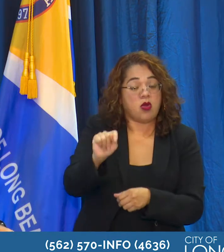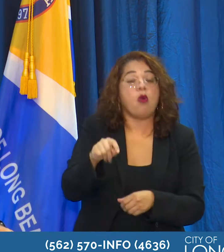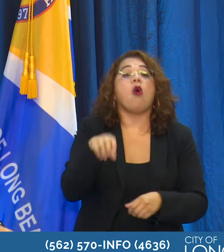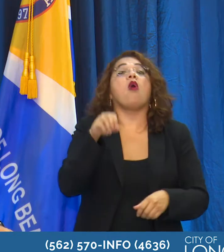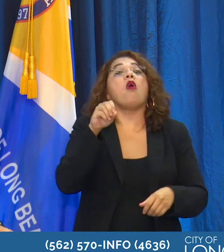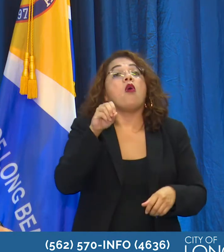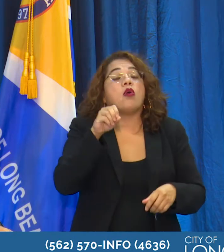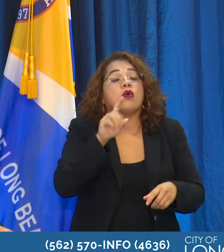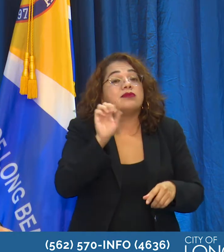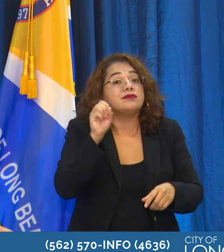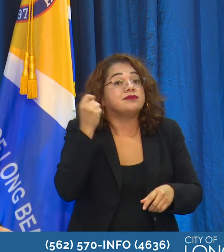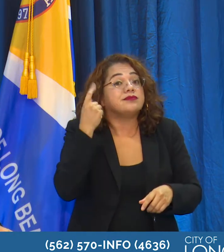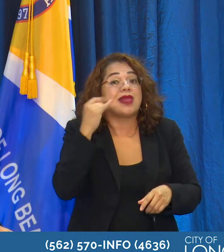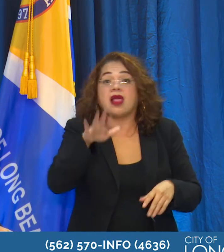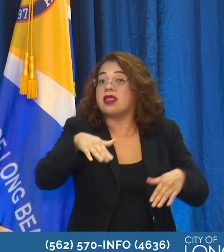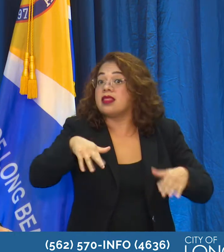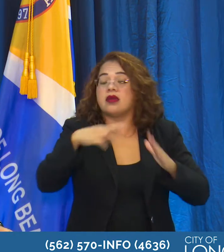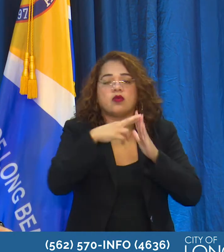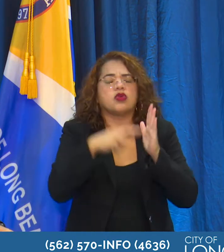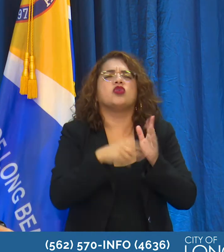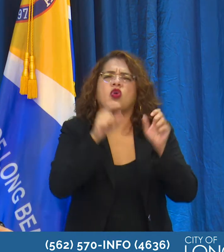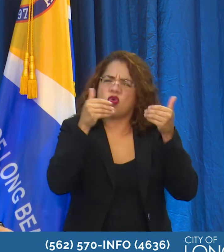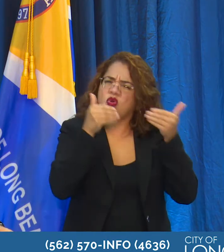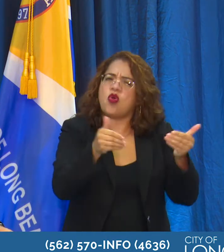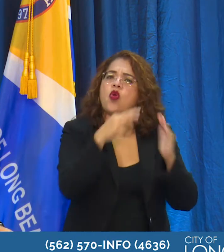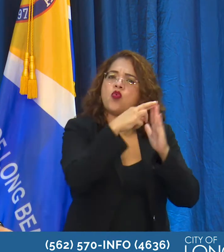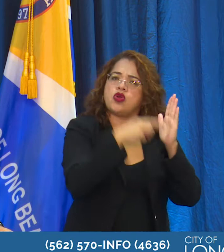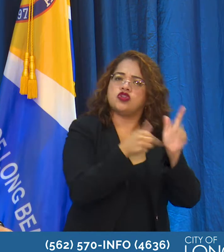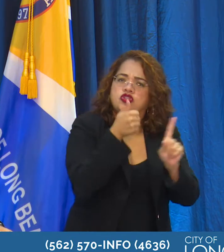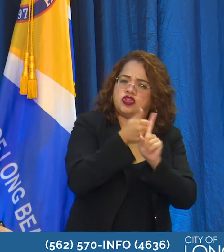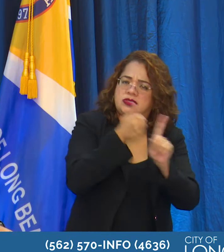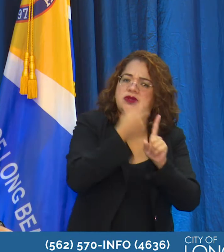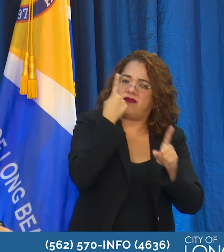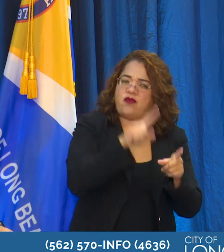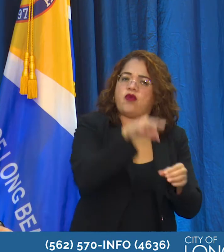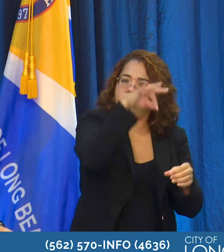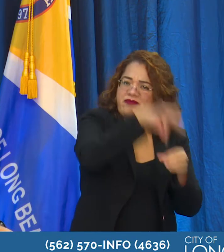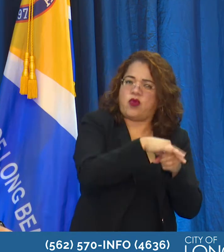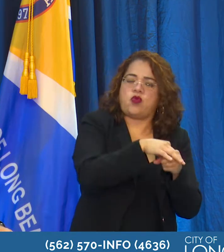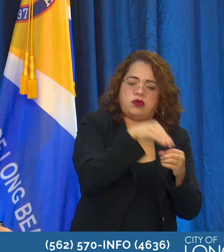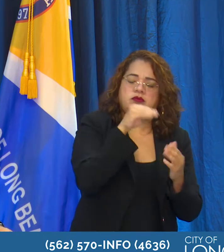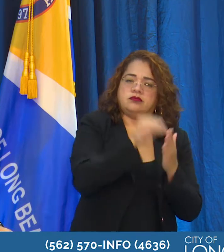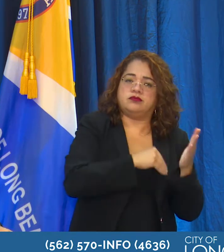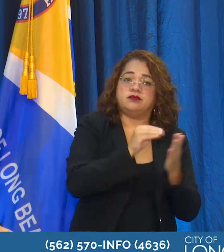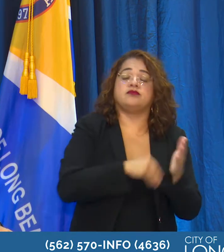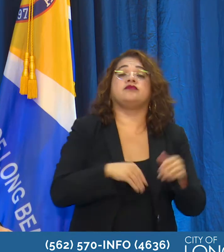receive your ballot in early October, you'll be able to put that ballot in the mail any